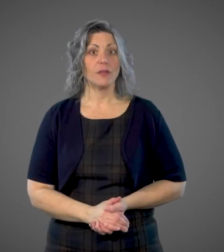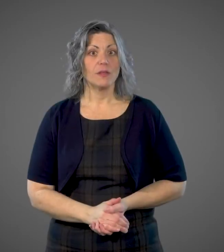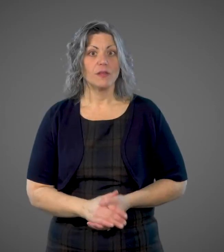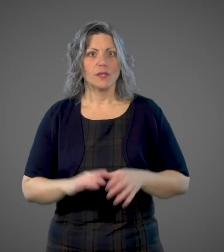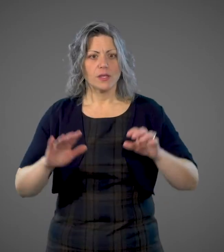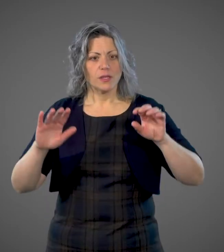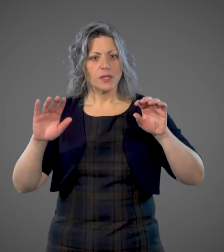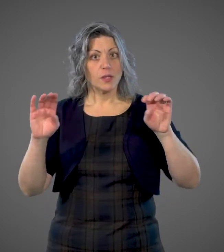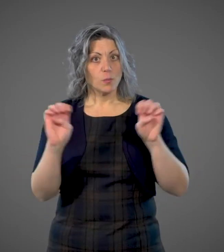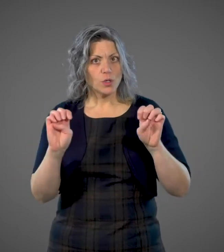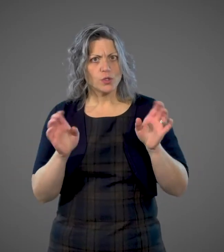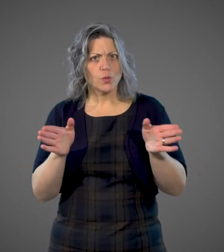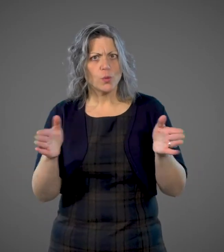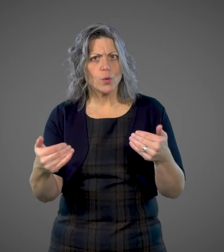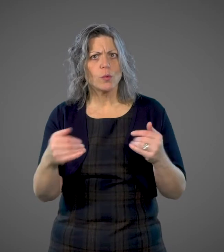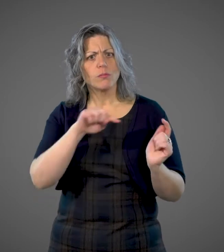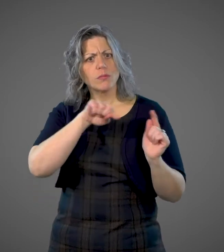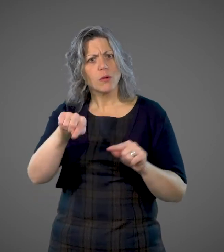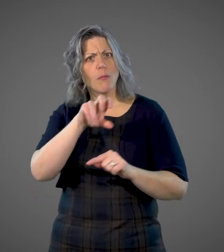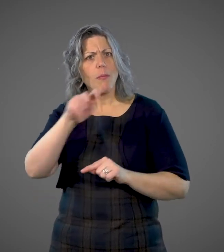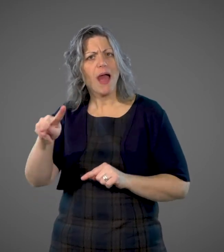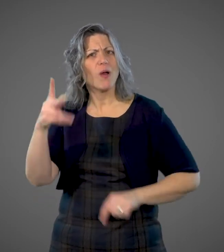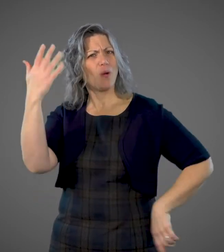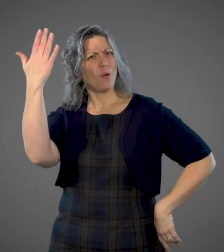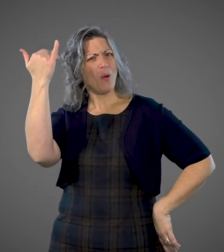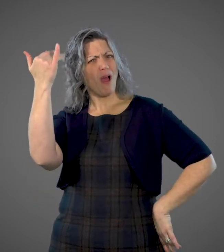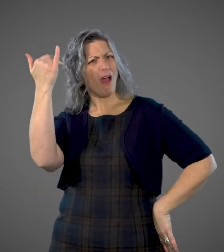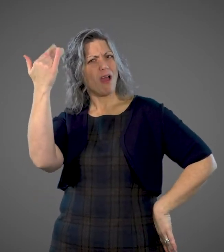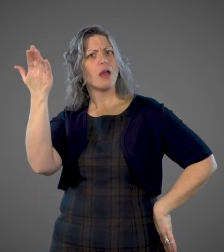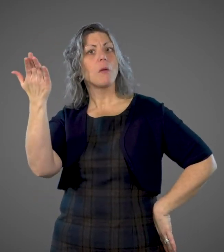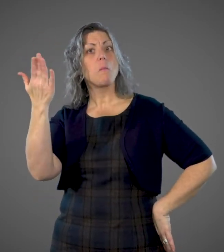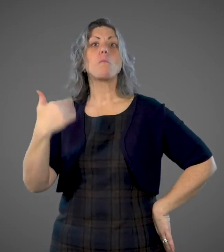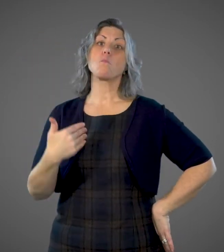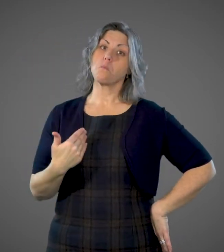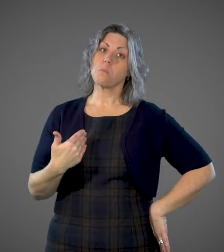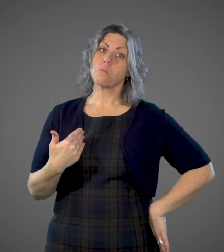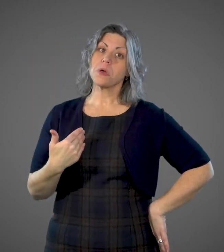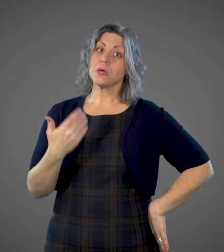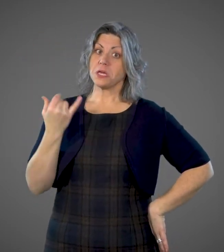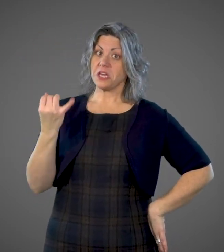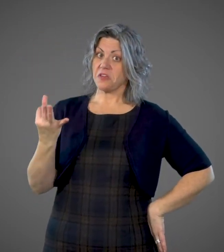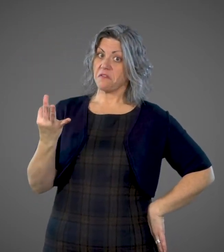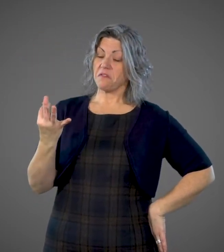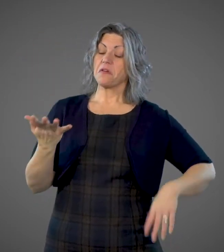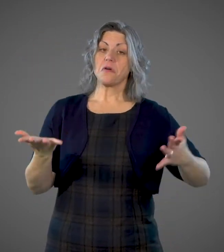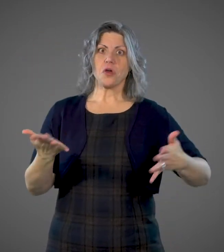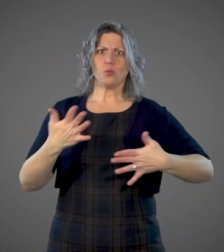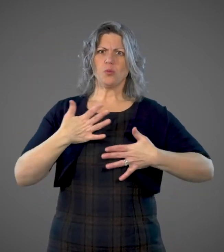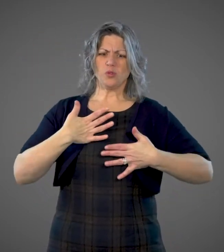You should go back to the ER if: Your breathing is unusual and doesn't feel right.